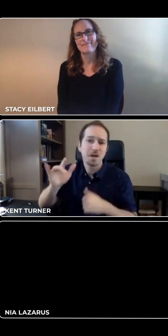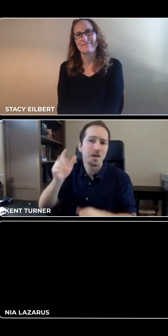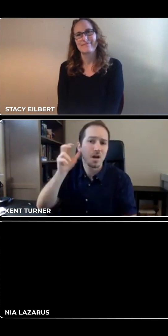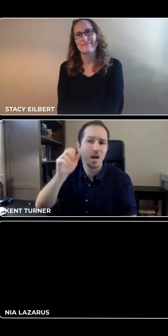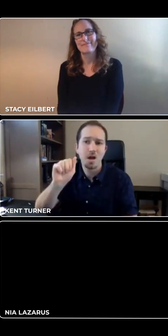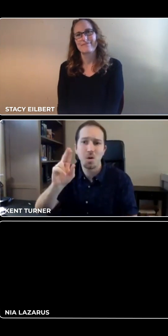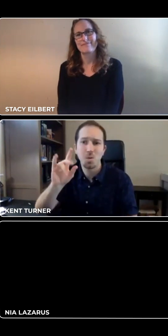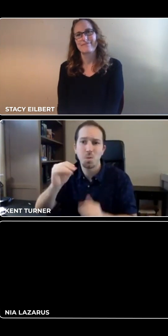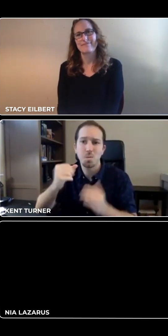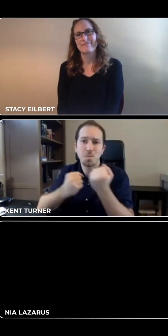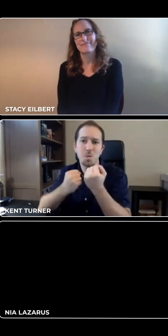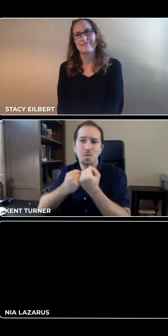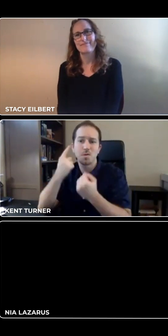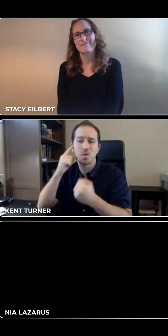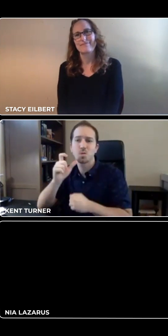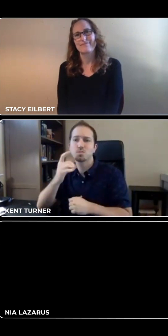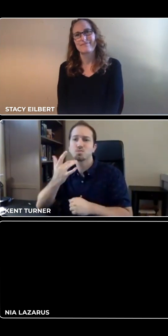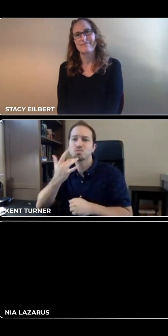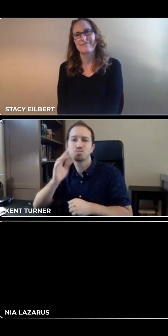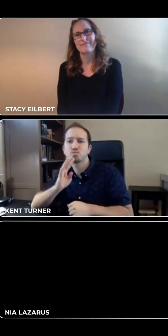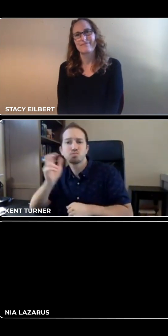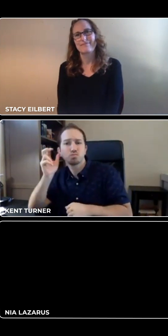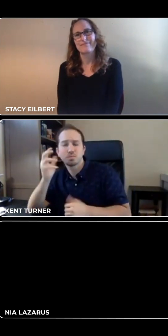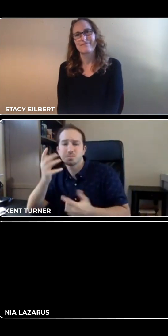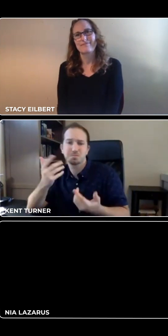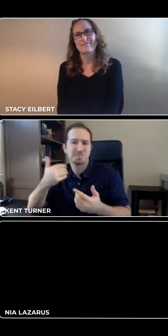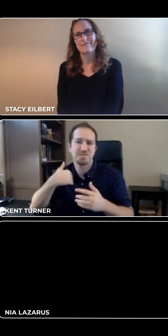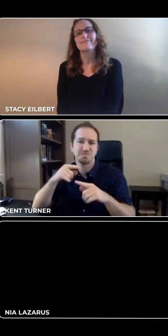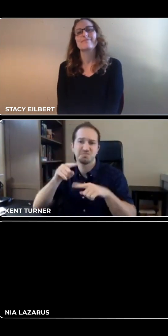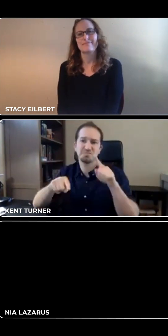There's text for those who would like to read it. There's audio for those